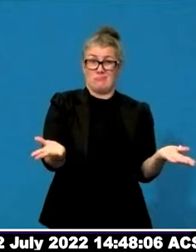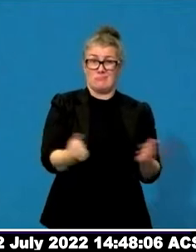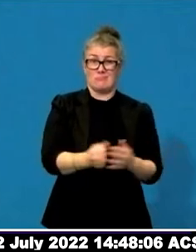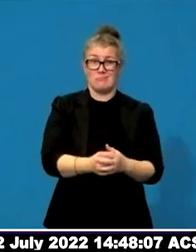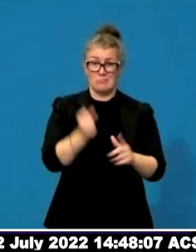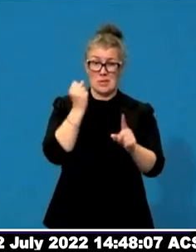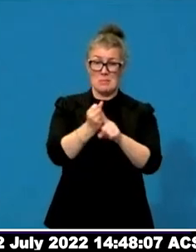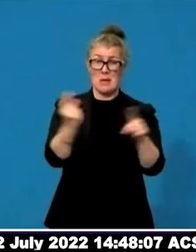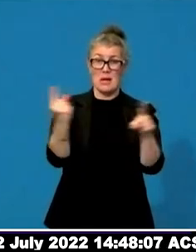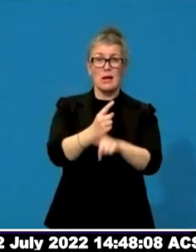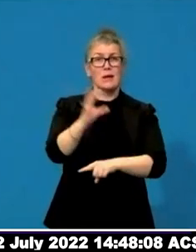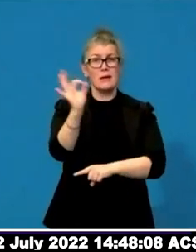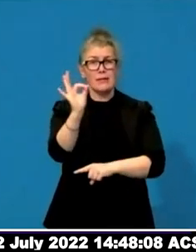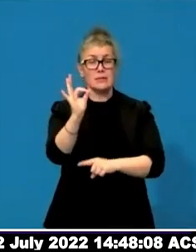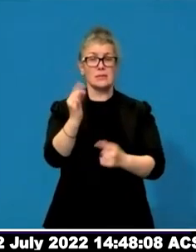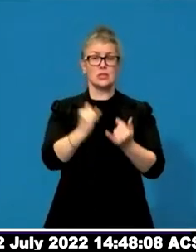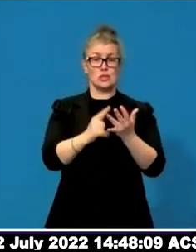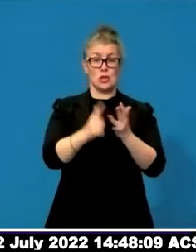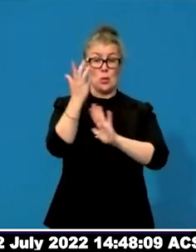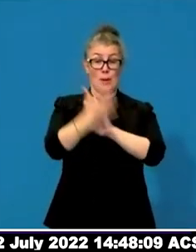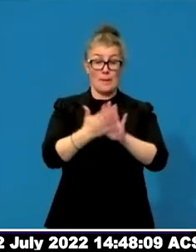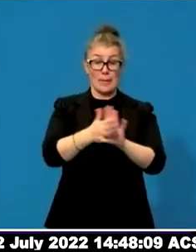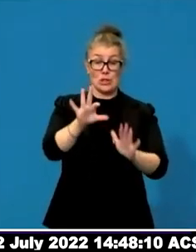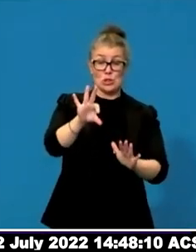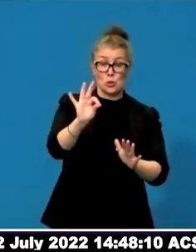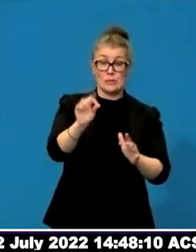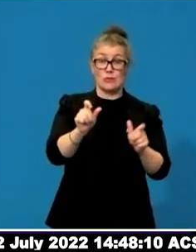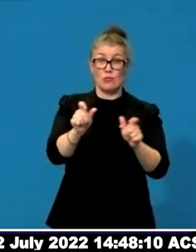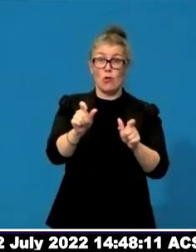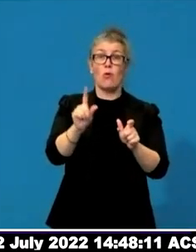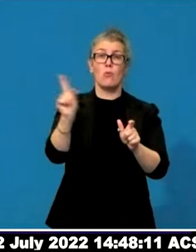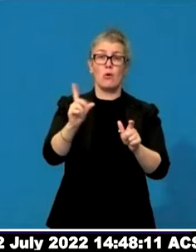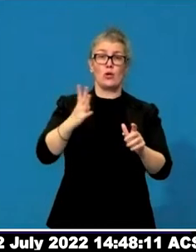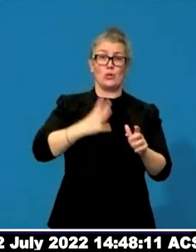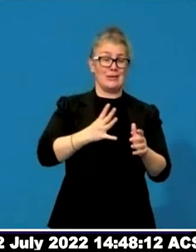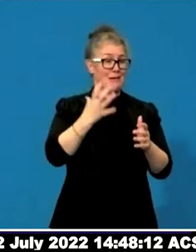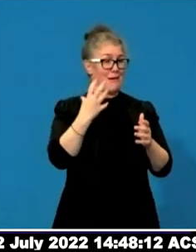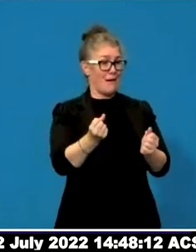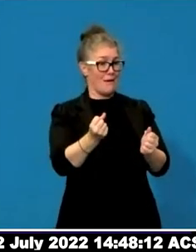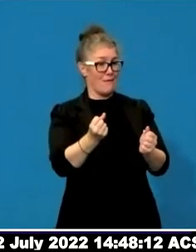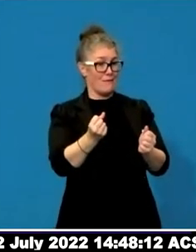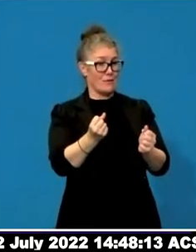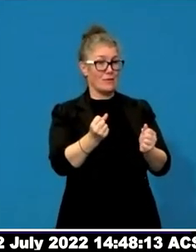So in order to have choice and control, you need to have a variety of providers, whether registered or unregistered.